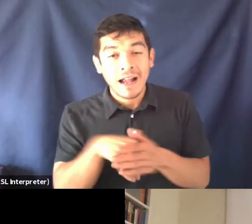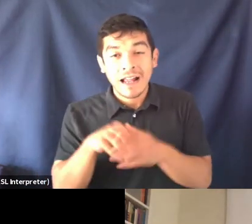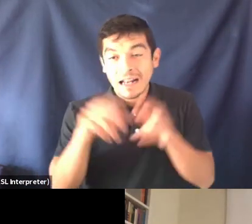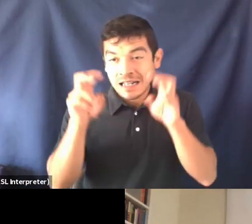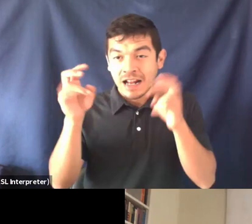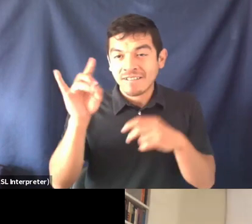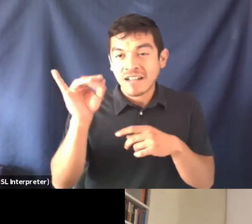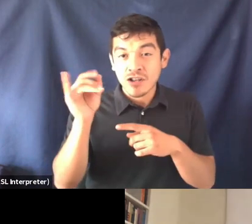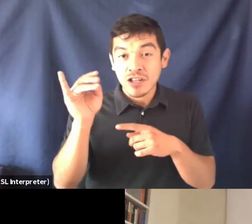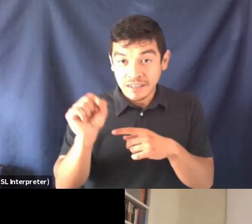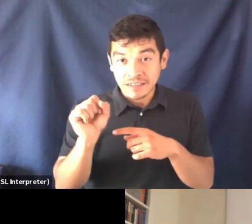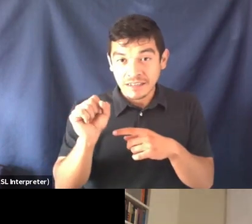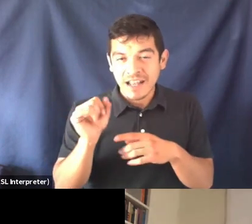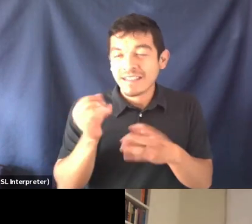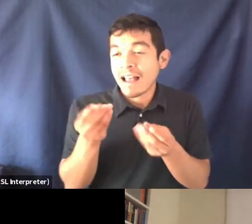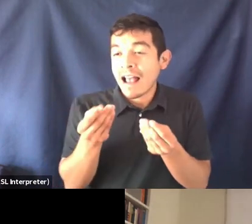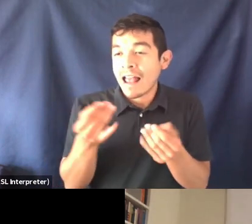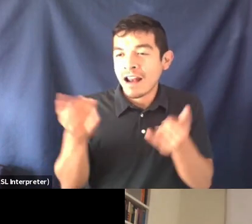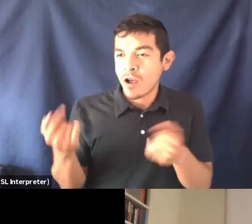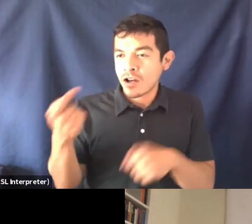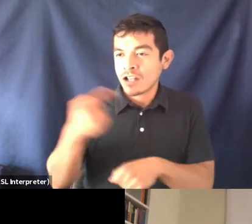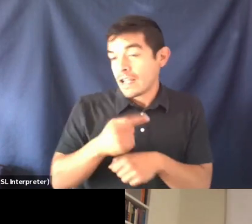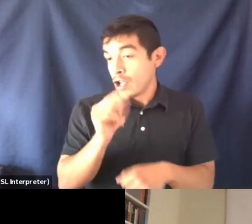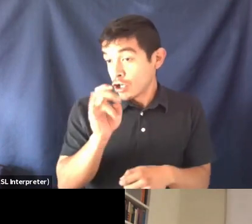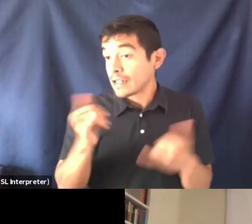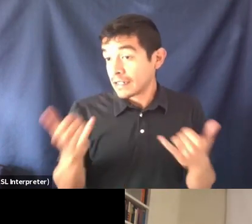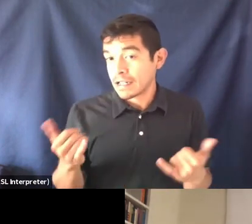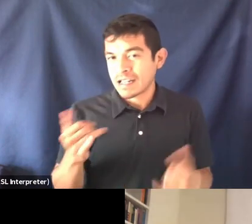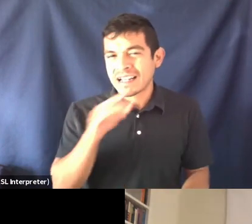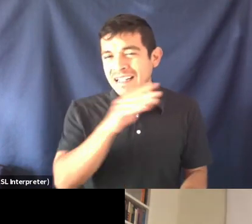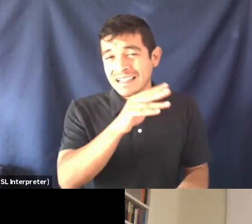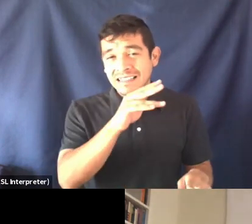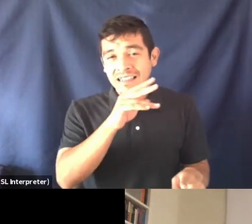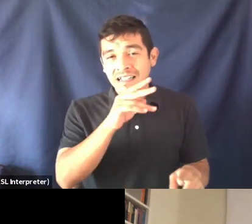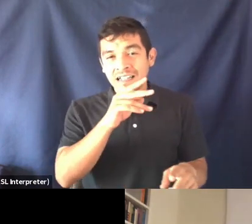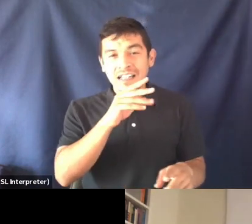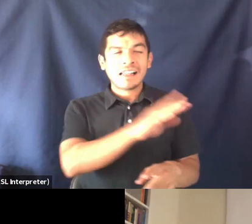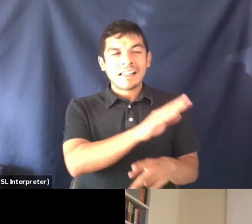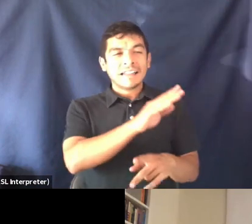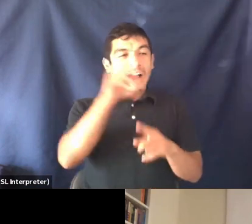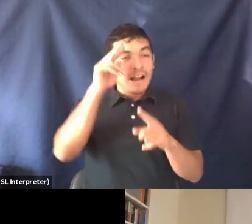who's born in the land of modern day Turkey now. His philosophy was built around the idea that,